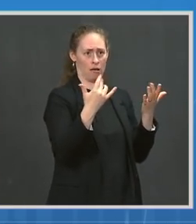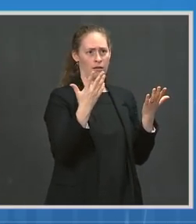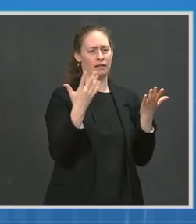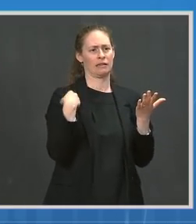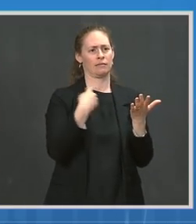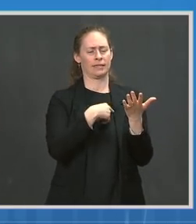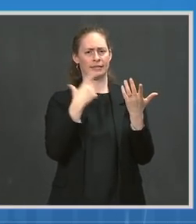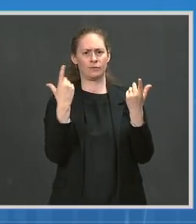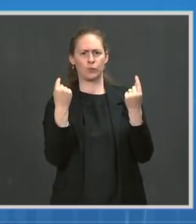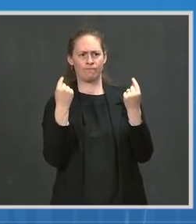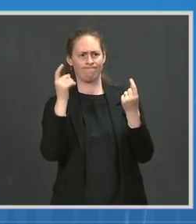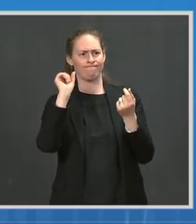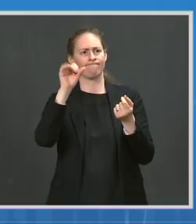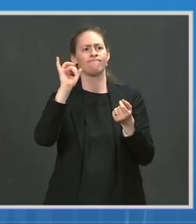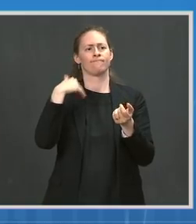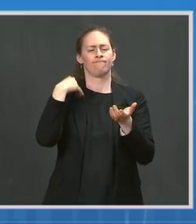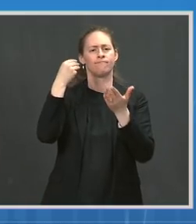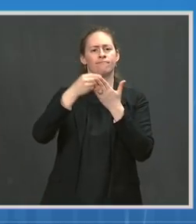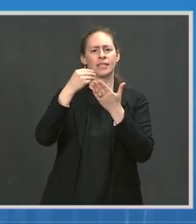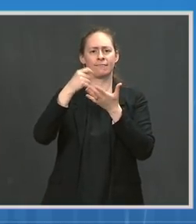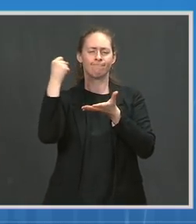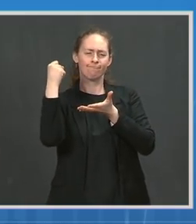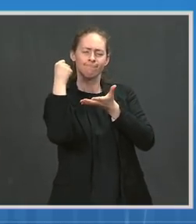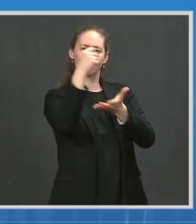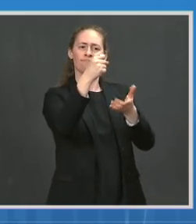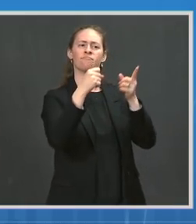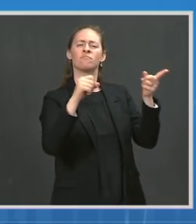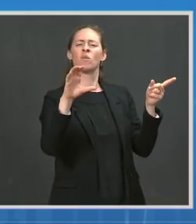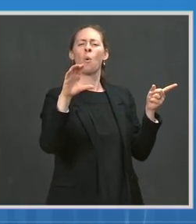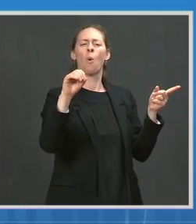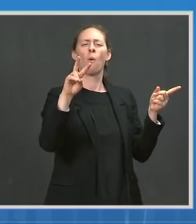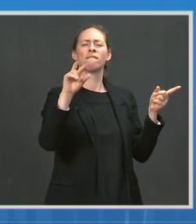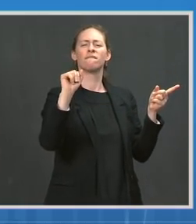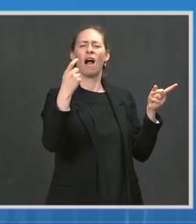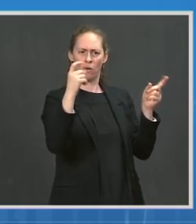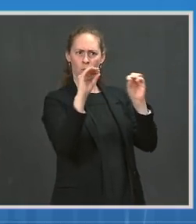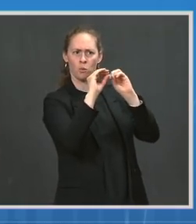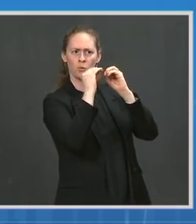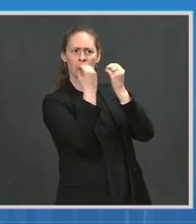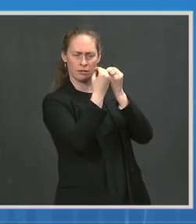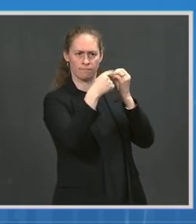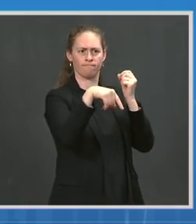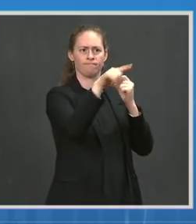have done a several bilateral transfers of vaccines; and are looking very hard